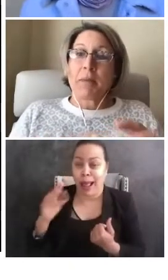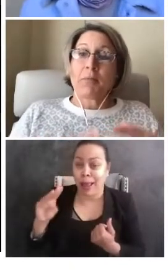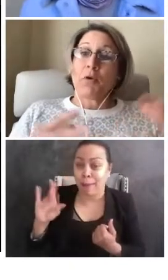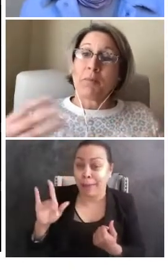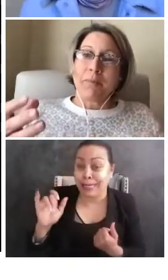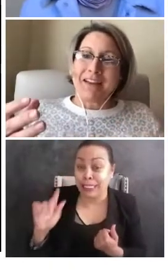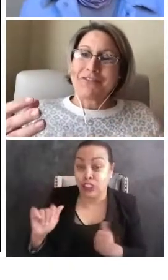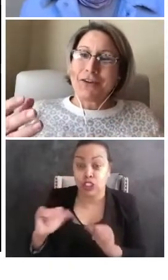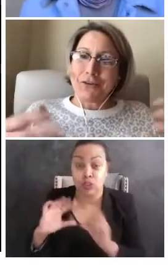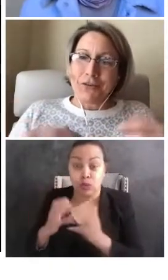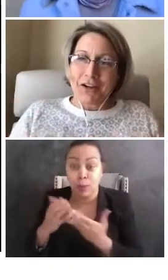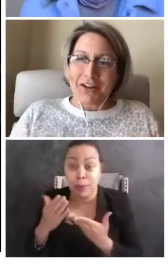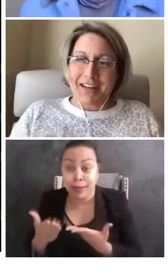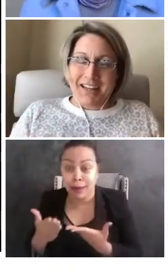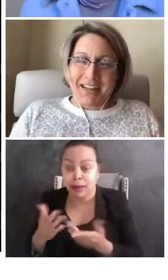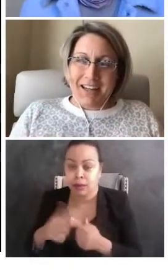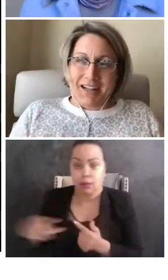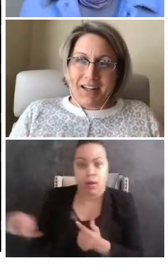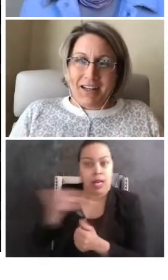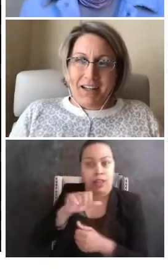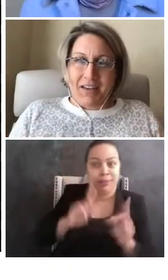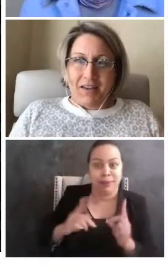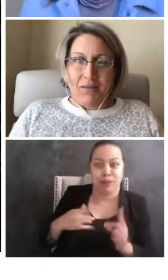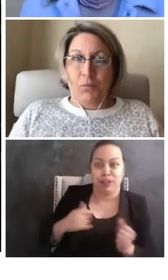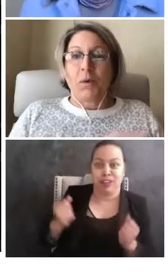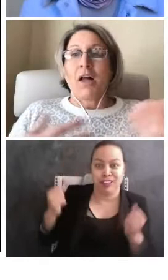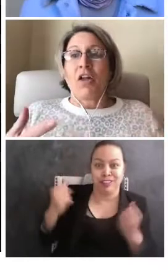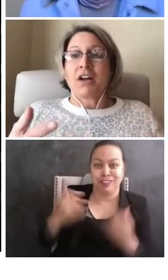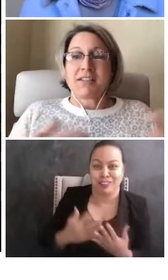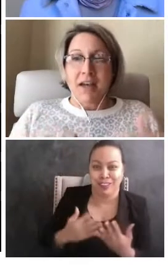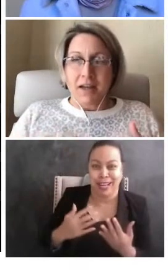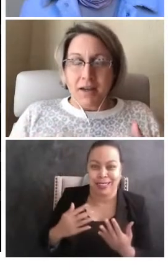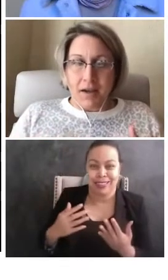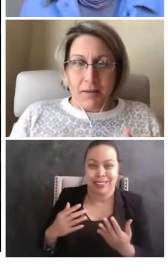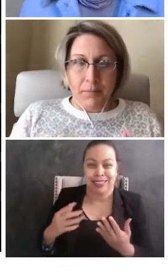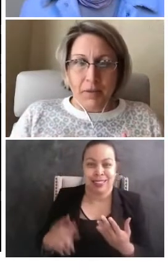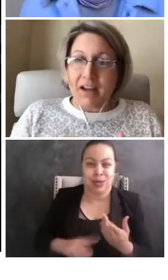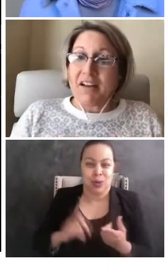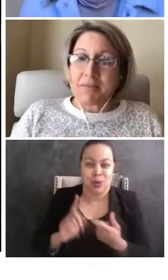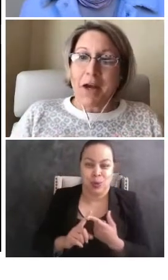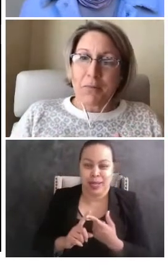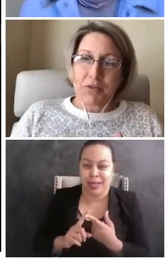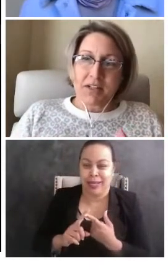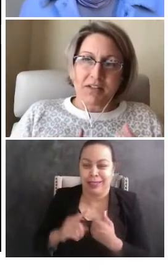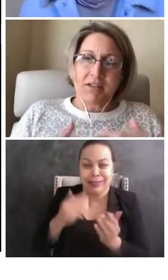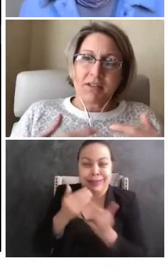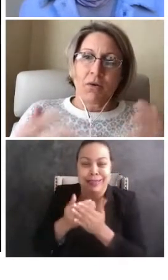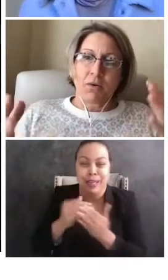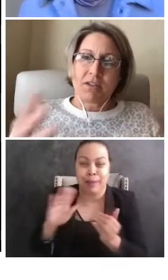other people might feel fear alongside Black Lives Matter protesters.